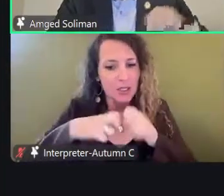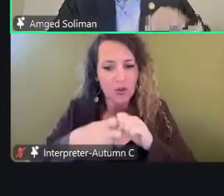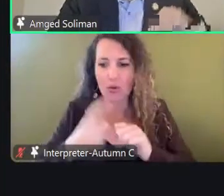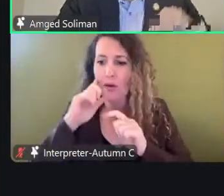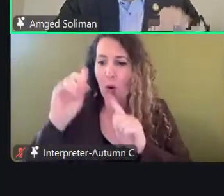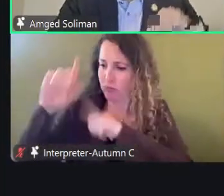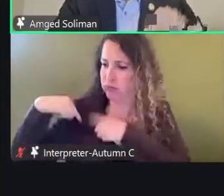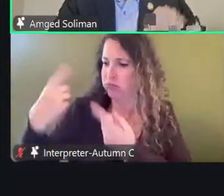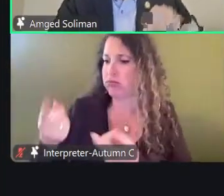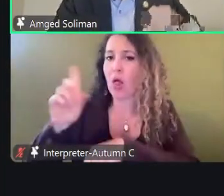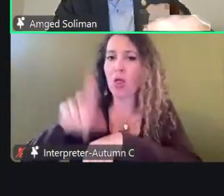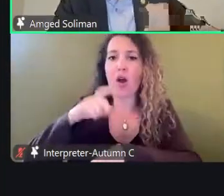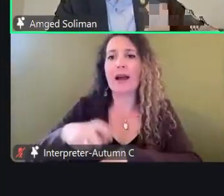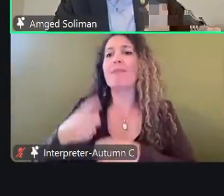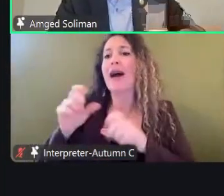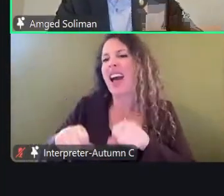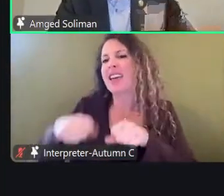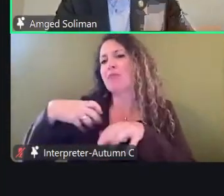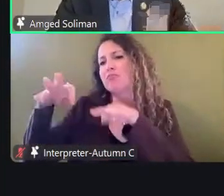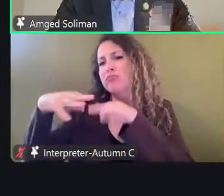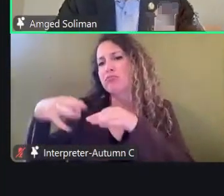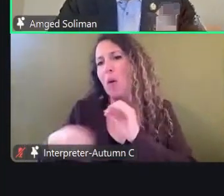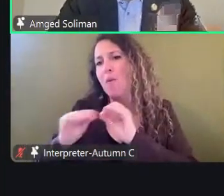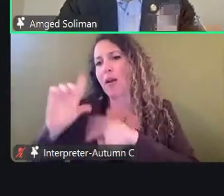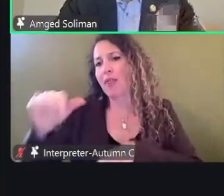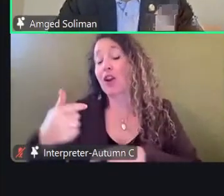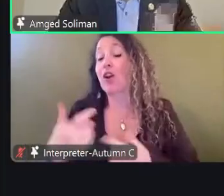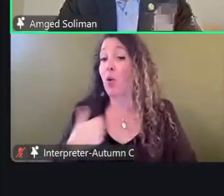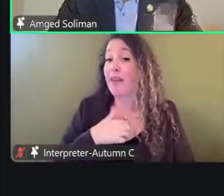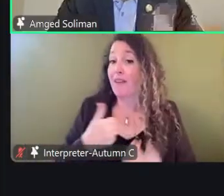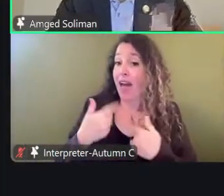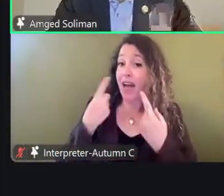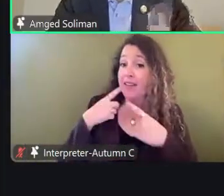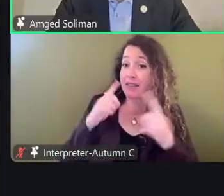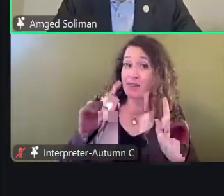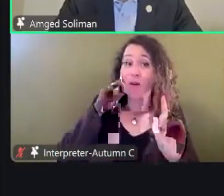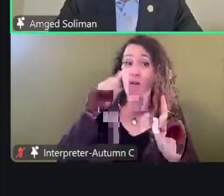bit more later but I can say that there have been some successes on the oral healthcare side um but